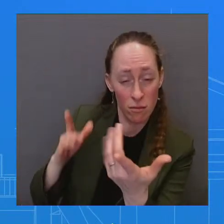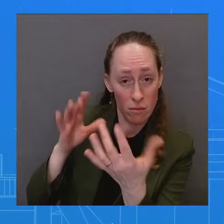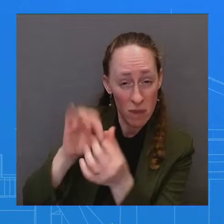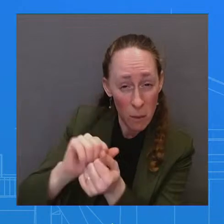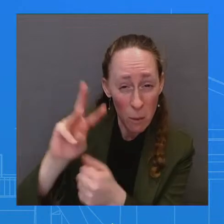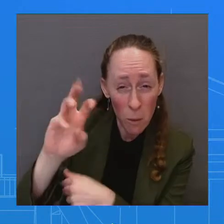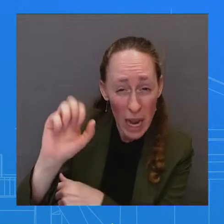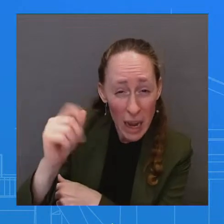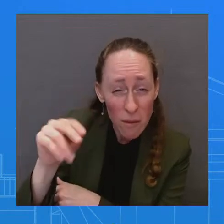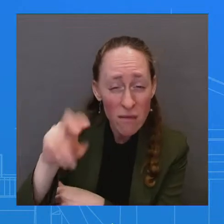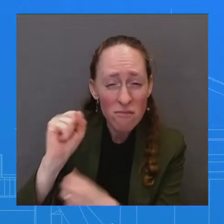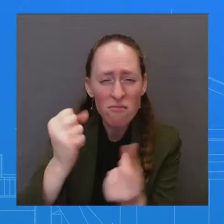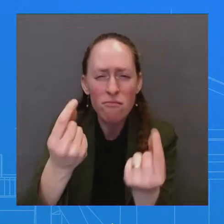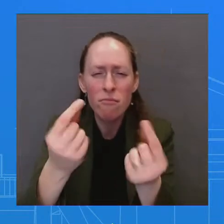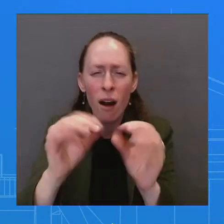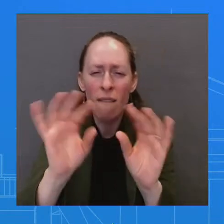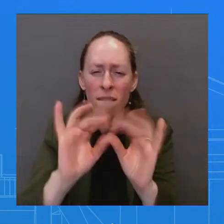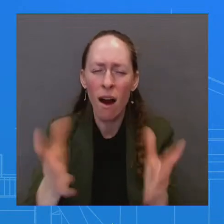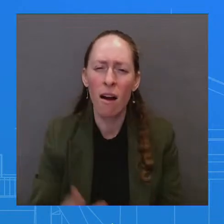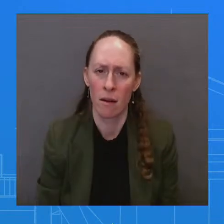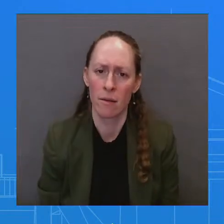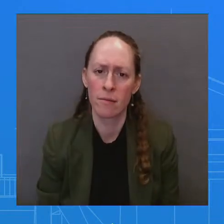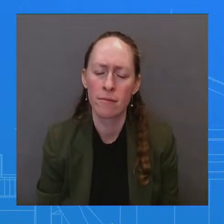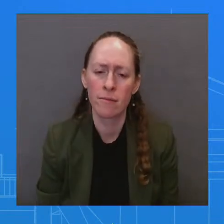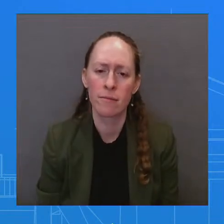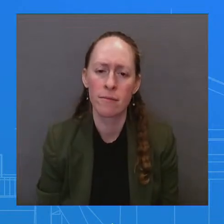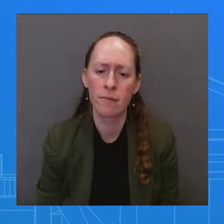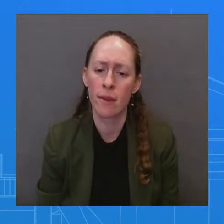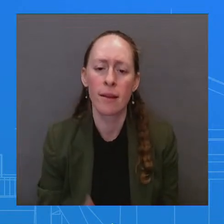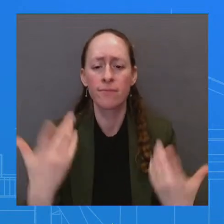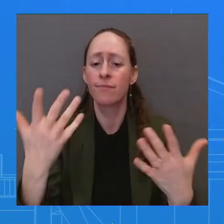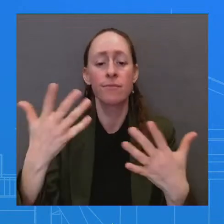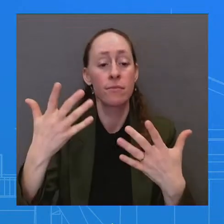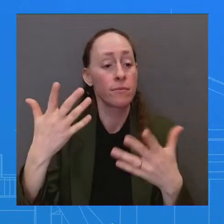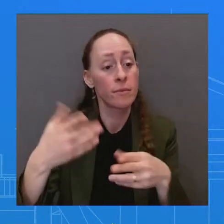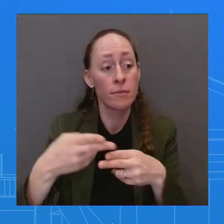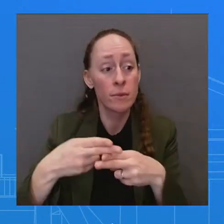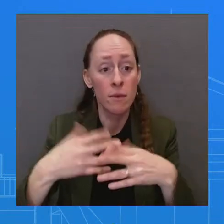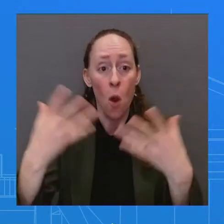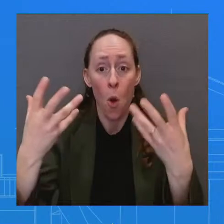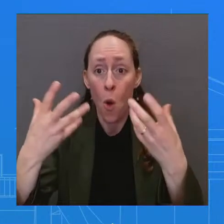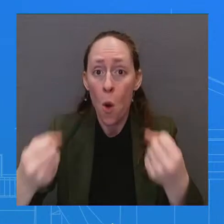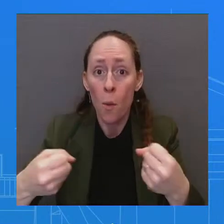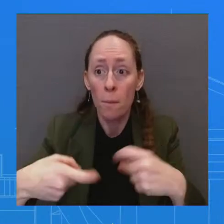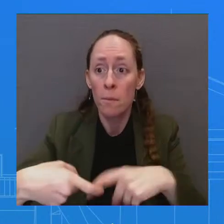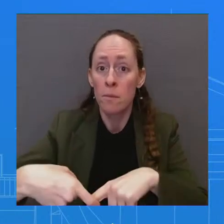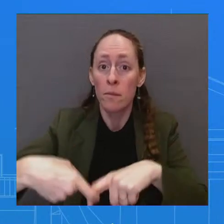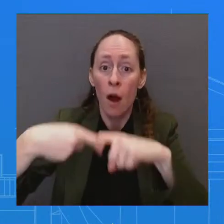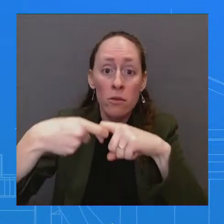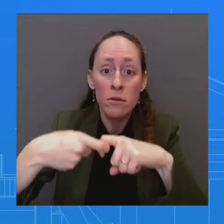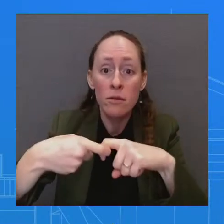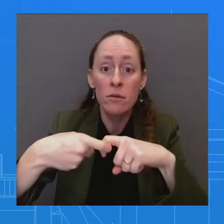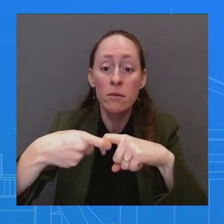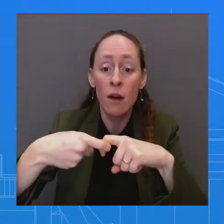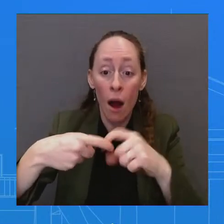in terms of time to refit, to rest your fighters, to rearm them, re-equip them.